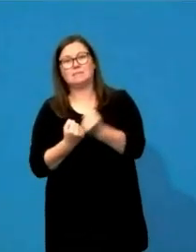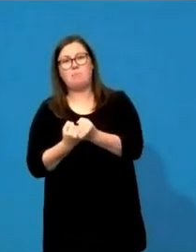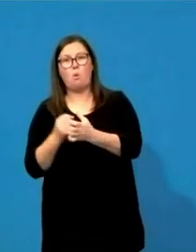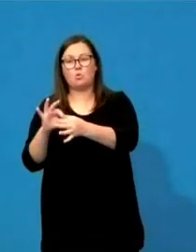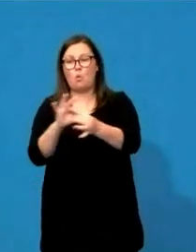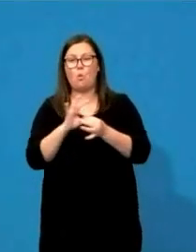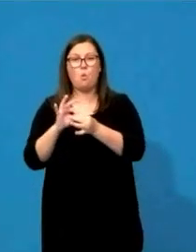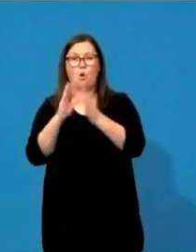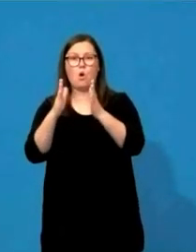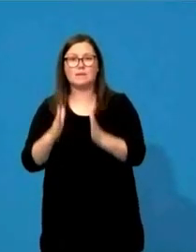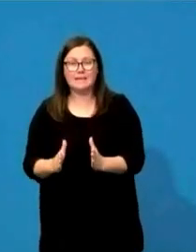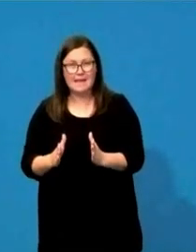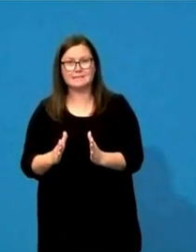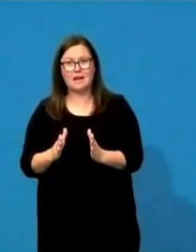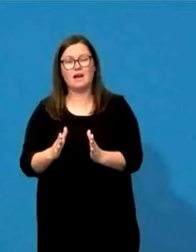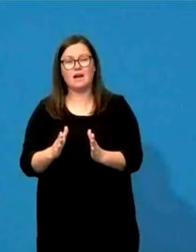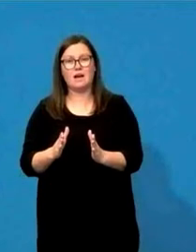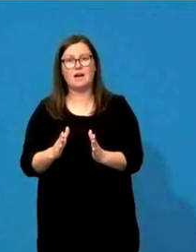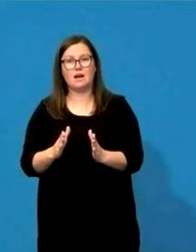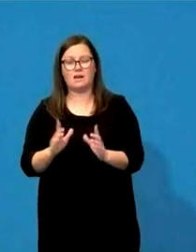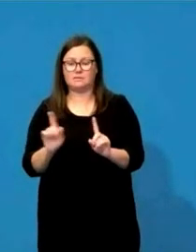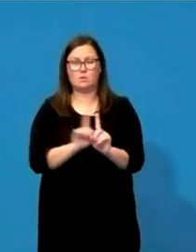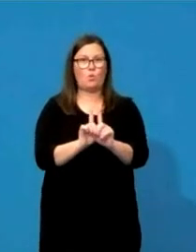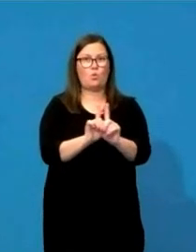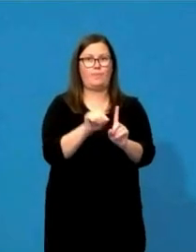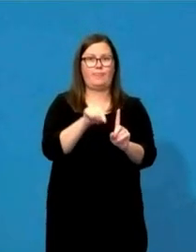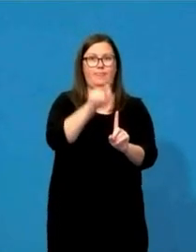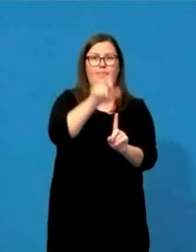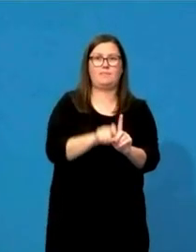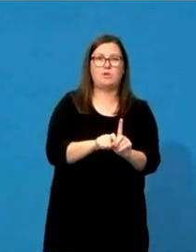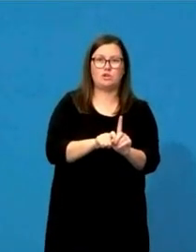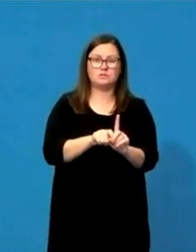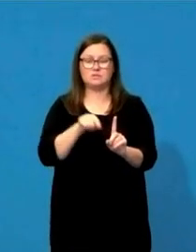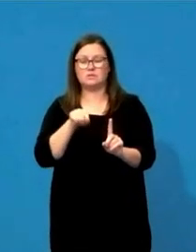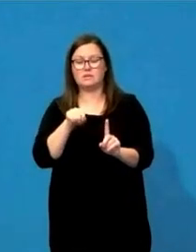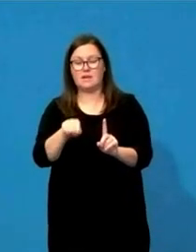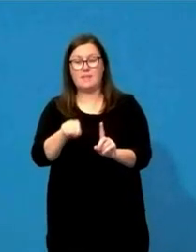like, the concept is fantastic and exactly what's needed to help navigate the complexity